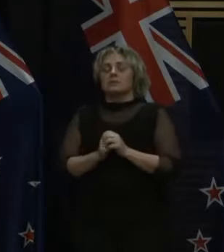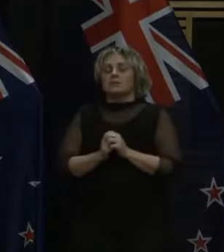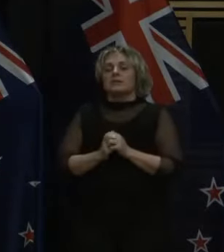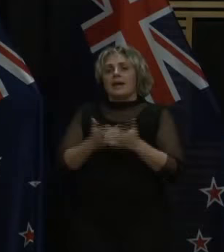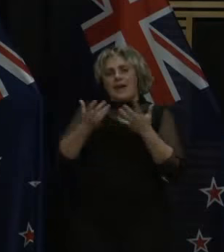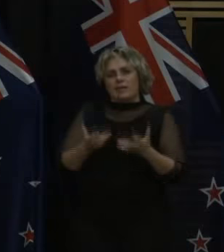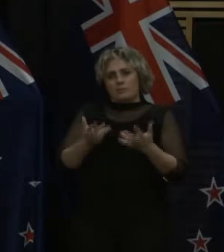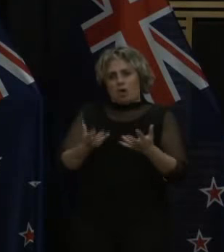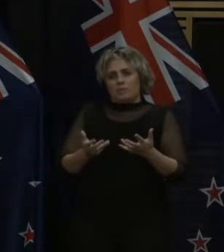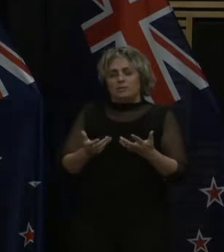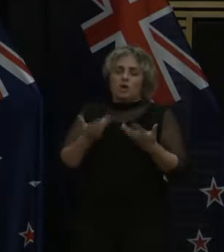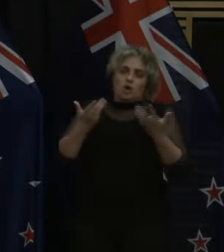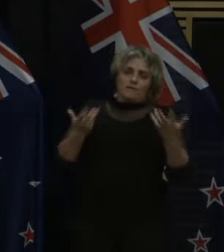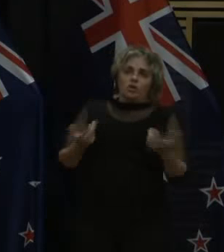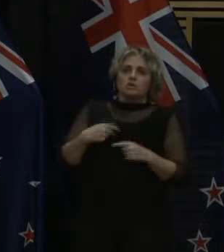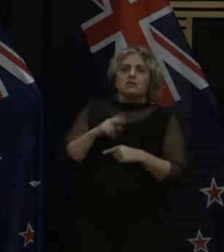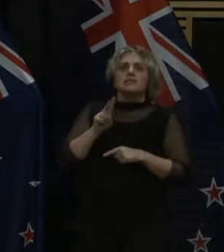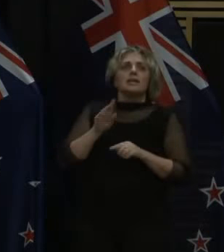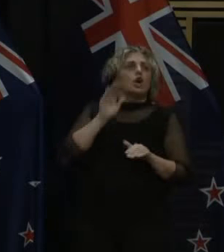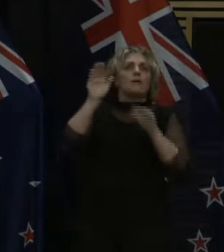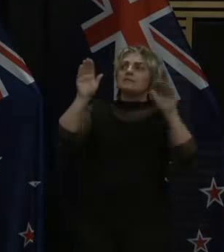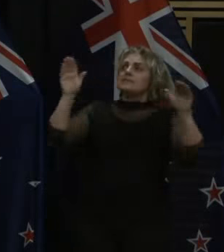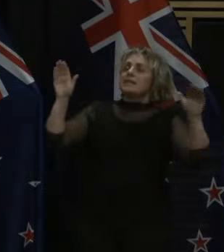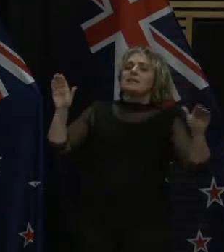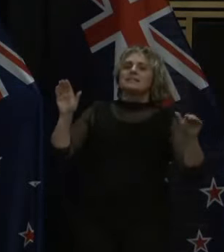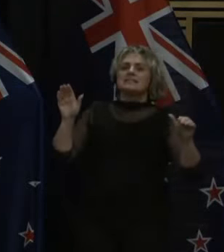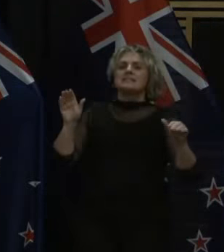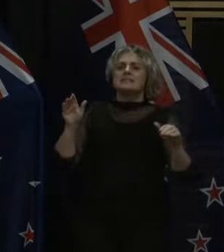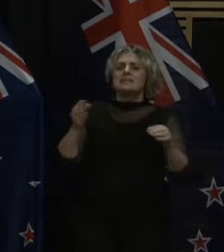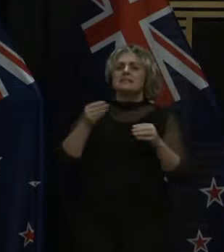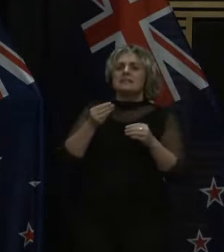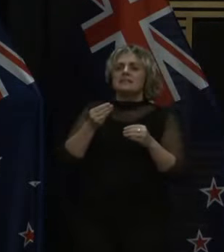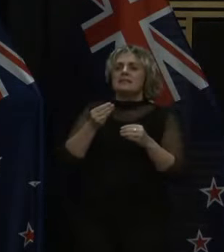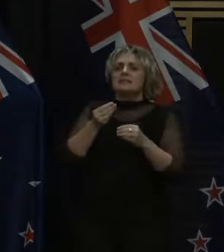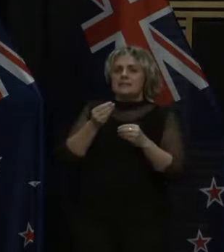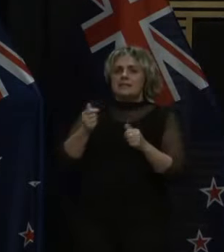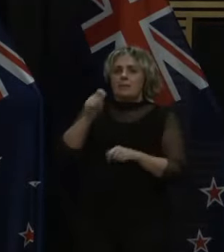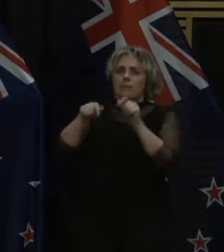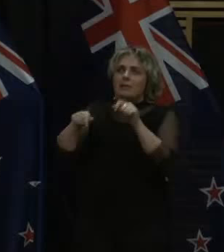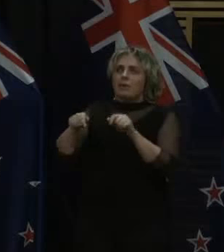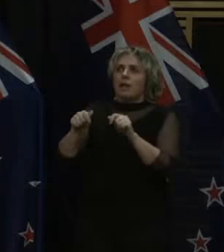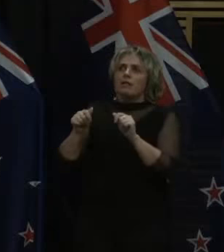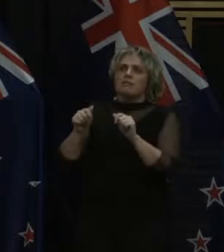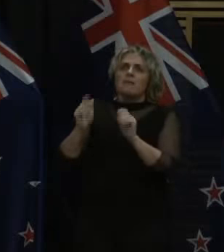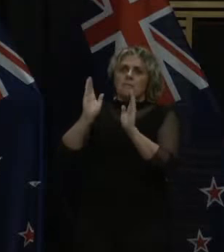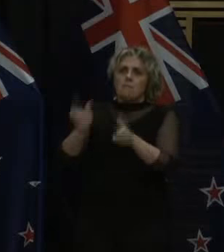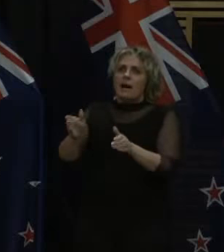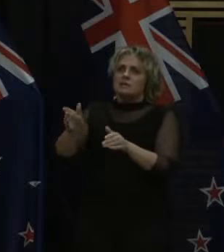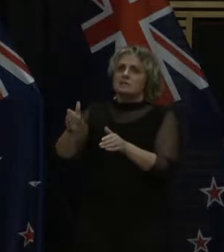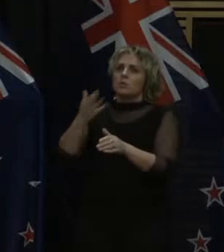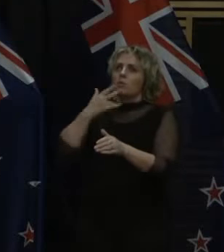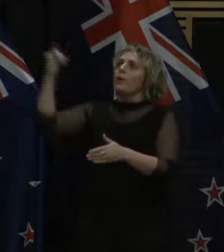to take into account will turn vaccines as approved within New